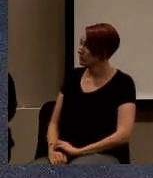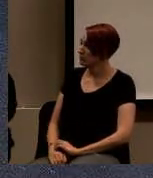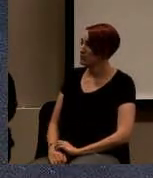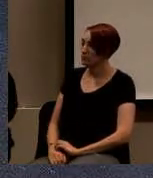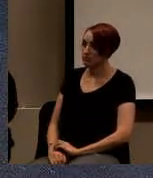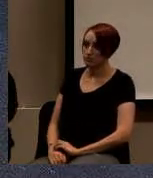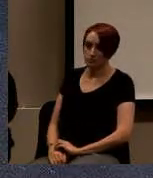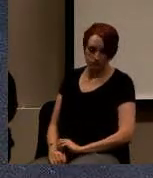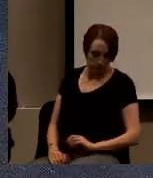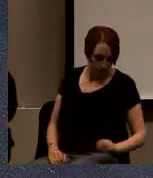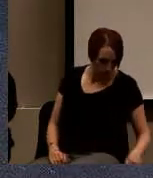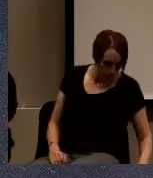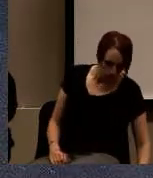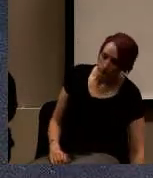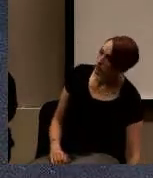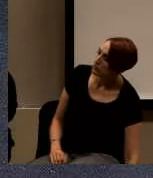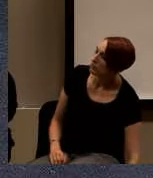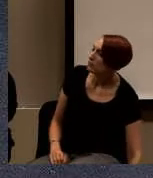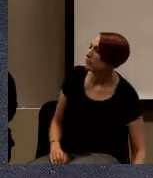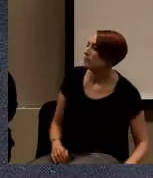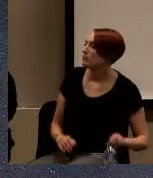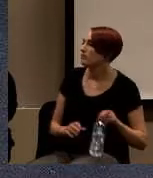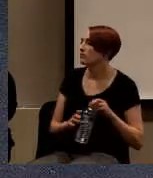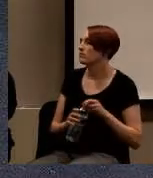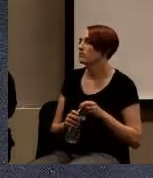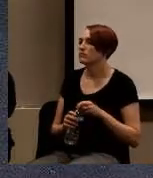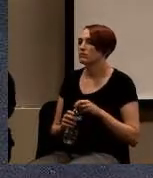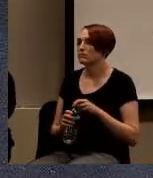Flipping ahead here. Sure.